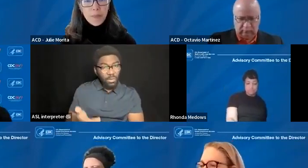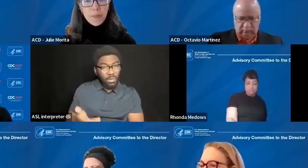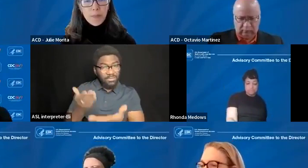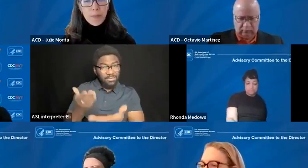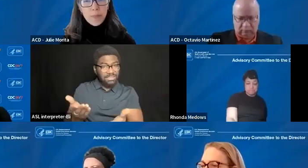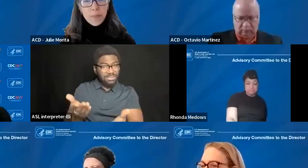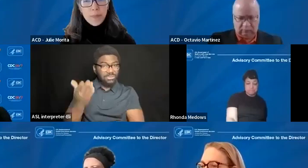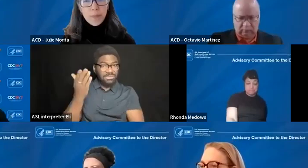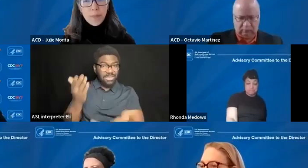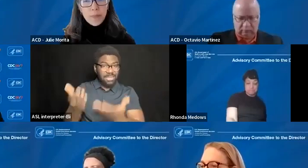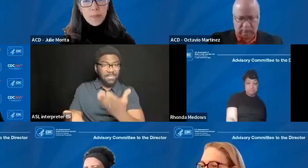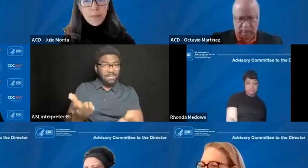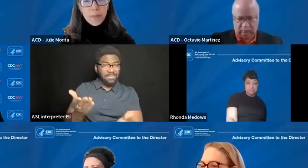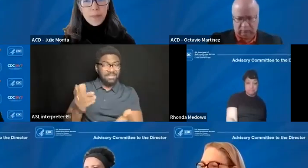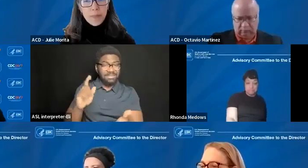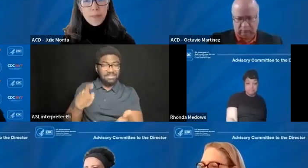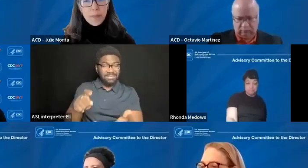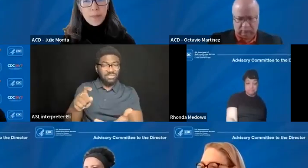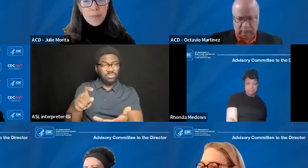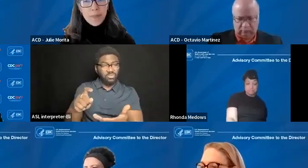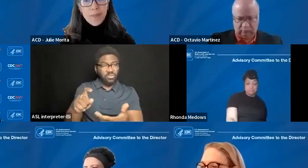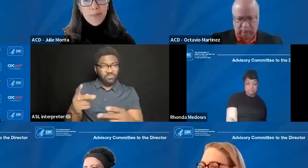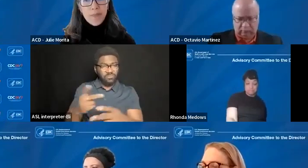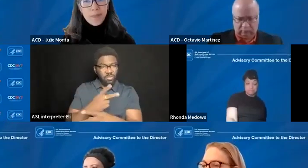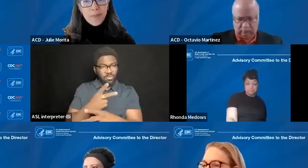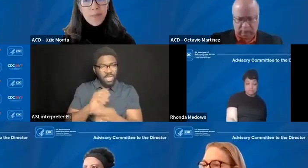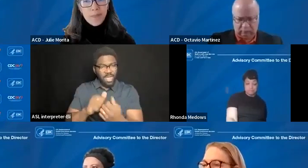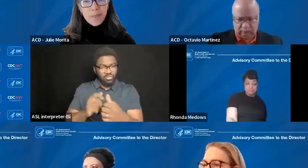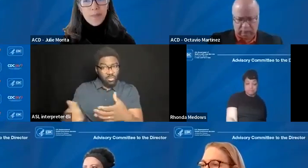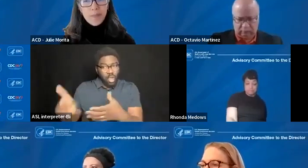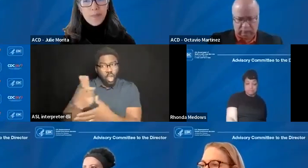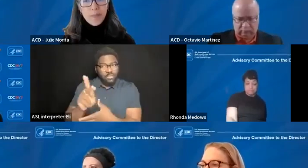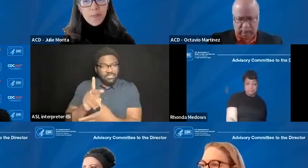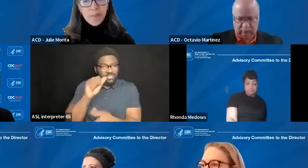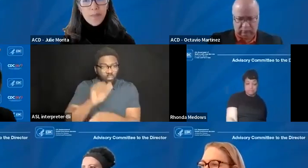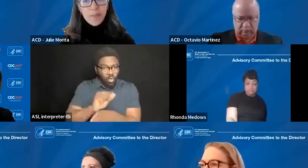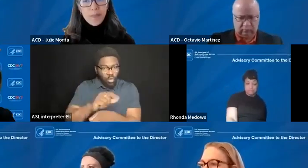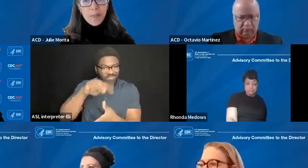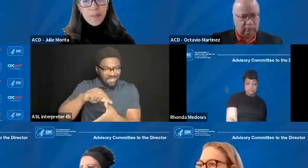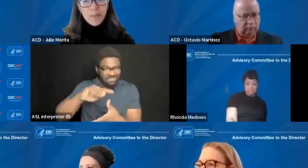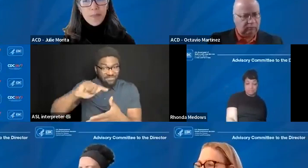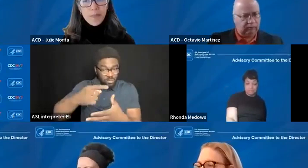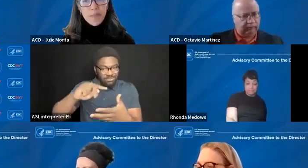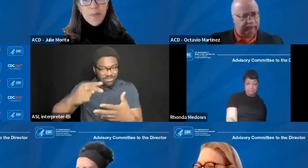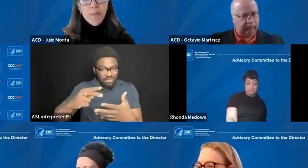to be made on prioritization, on saying, okay, given that we are in a place where we need to get some things done